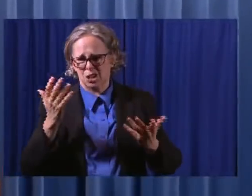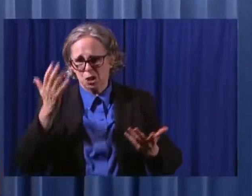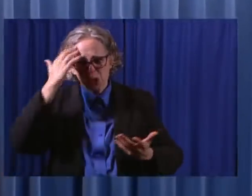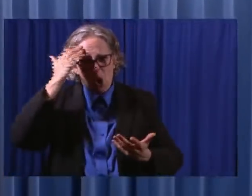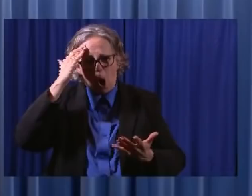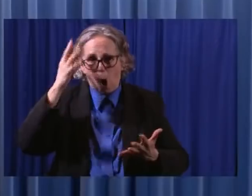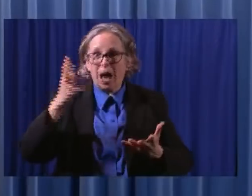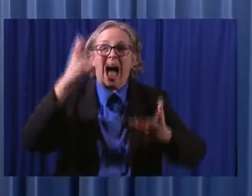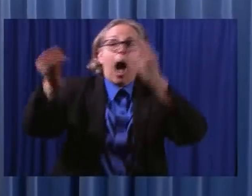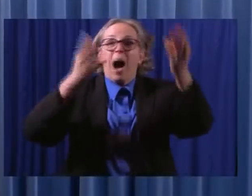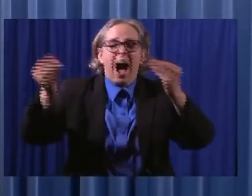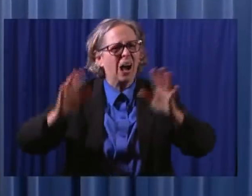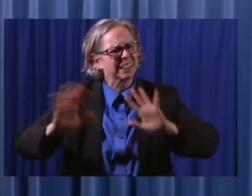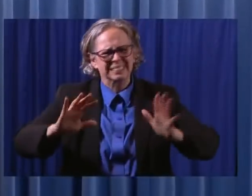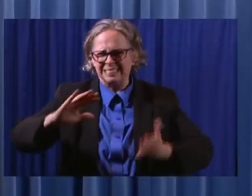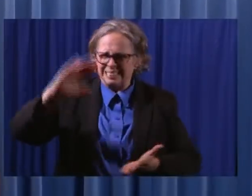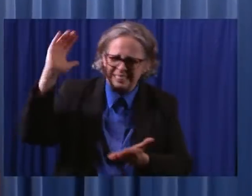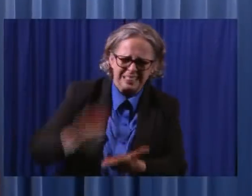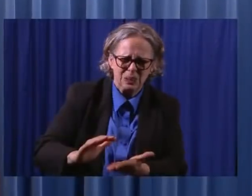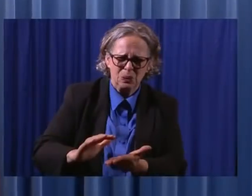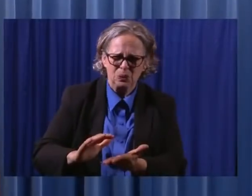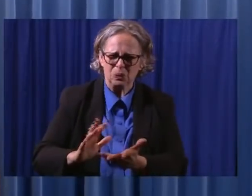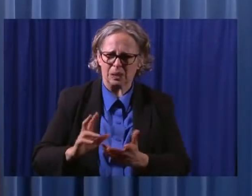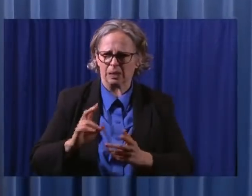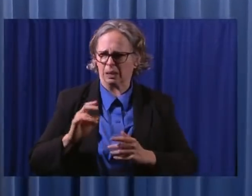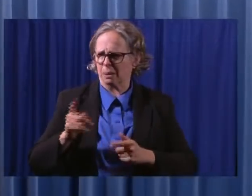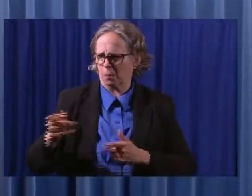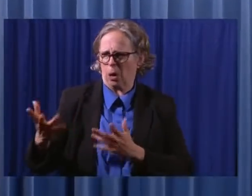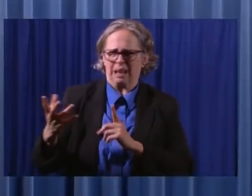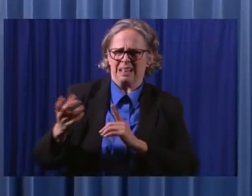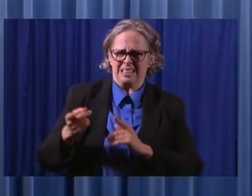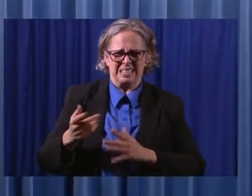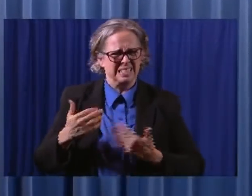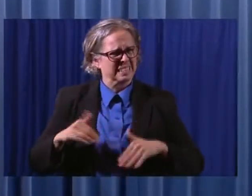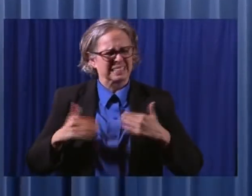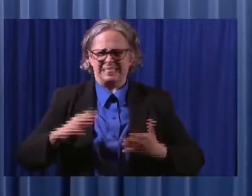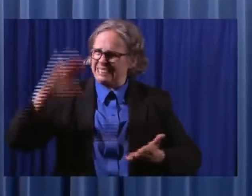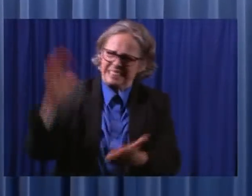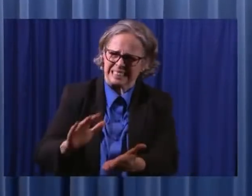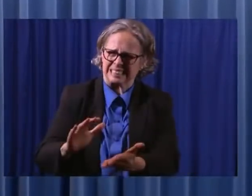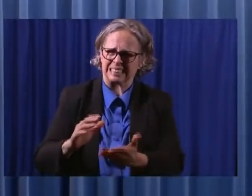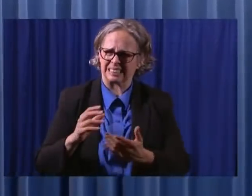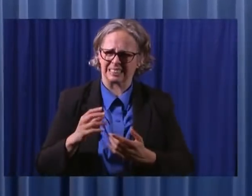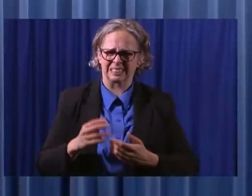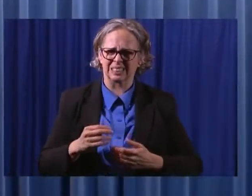FOLLOW THE GUIDELINES OUTLINED IN LEVEL I. AS WELL AS AVOID CONTACT WITH ANYONE CONSIDERED HIGH RISK. DECREASE THE IN-PERSON INTERACTIONS IN GENERAL AND SEEK MEDICAL CARE AS NECESSARY,